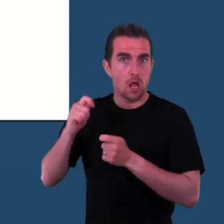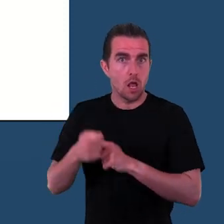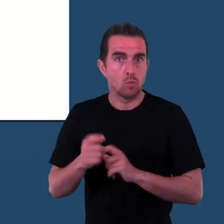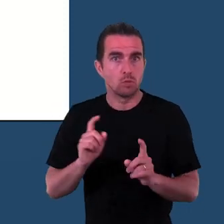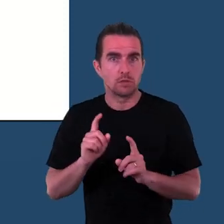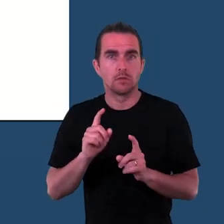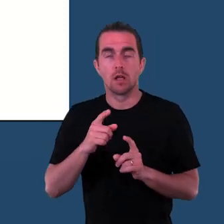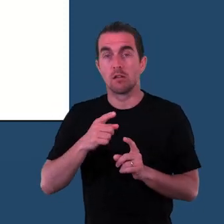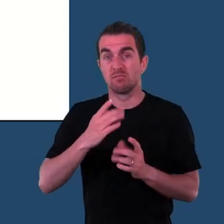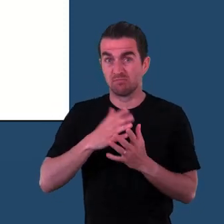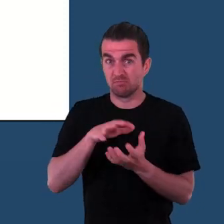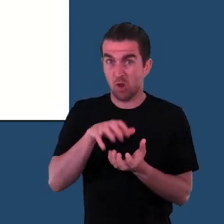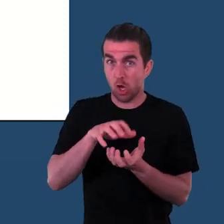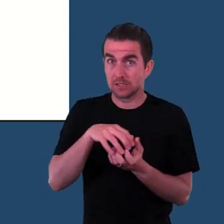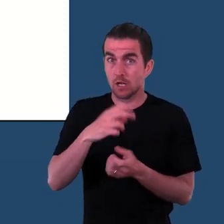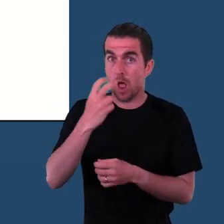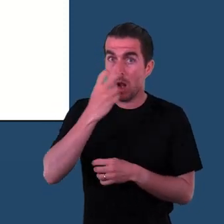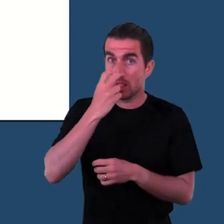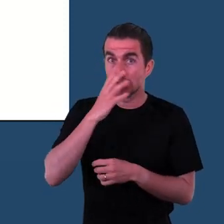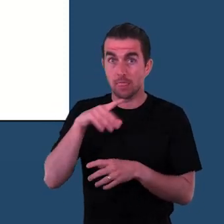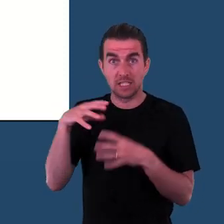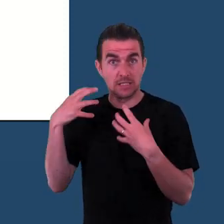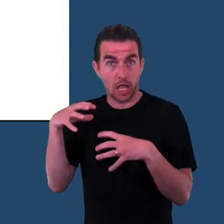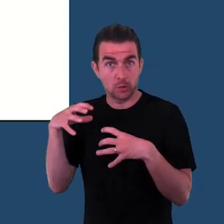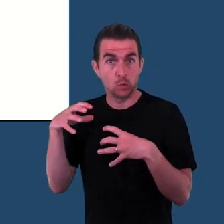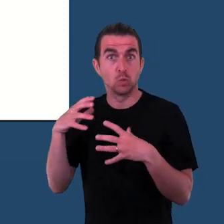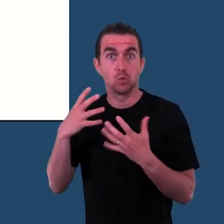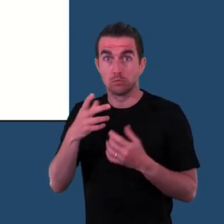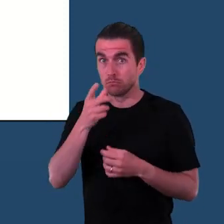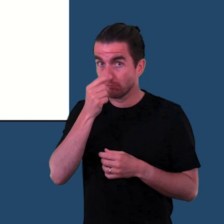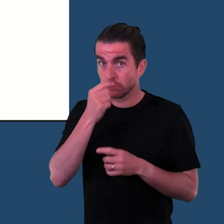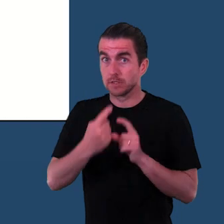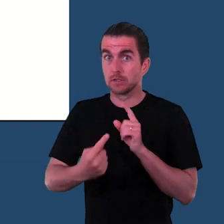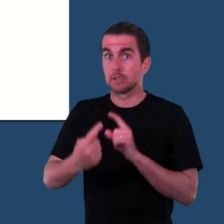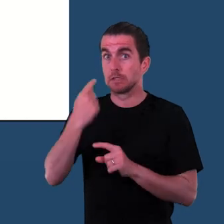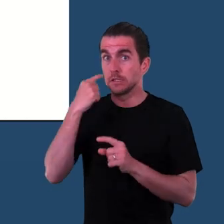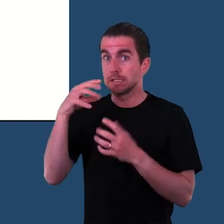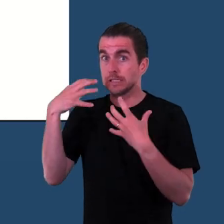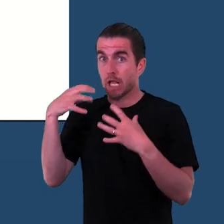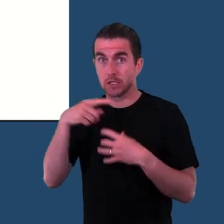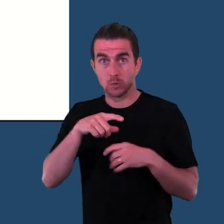So, crocodiles are a little bit older than dinosaurs, and again, lived at the same time of dinosaurs, and again,